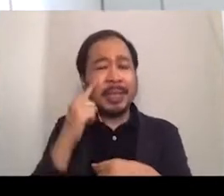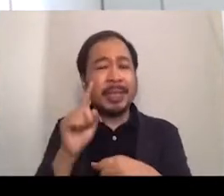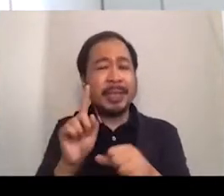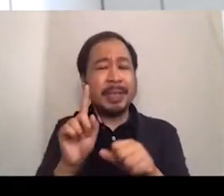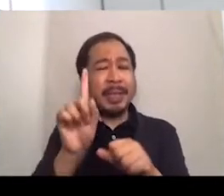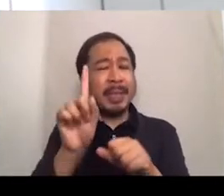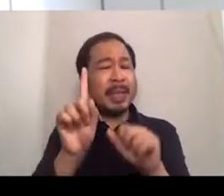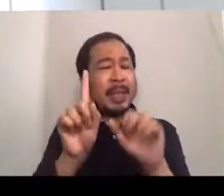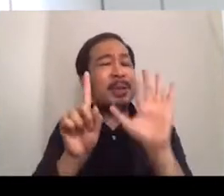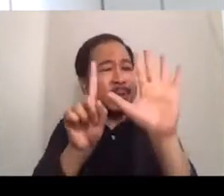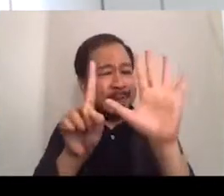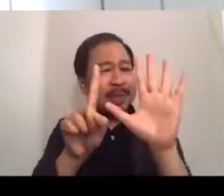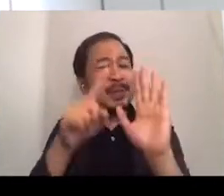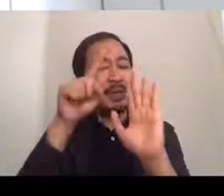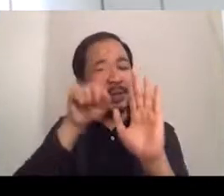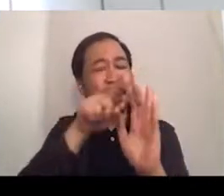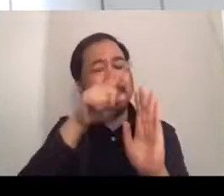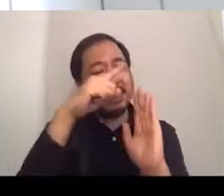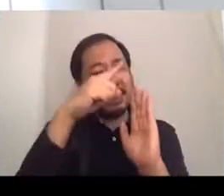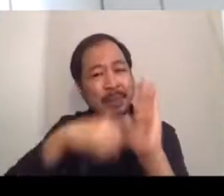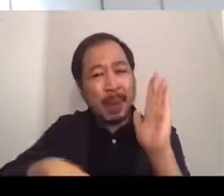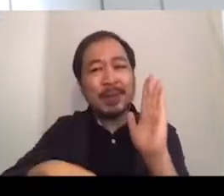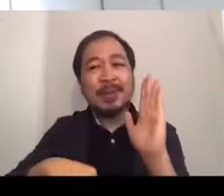So to help relieve financial burdens of individuals,